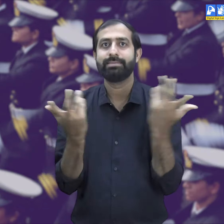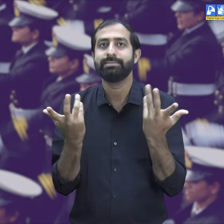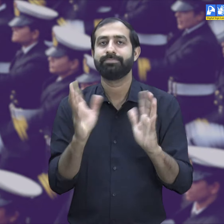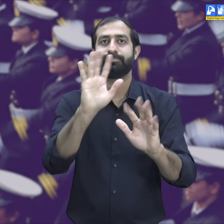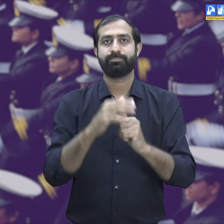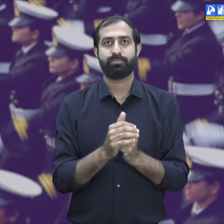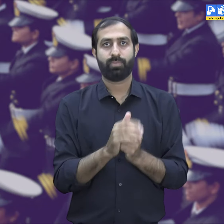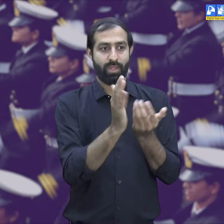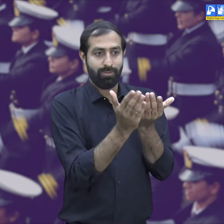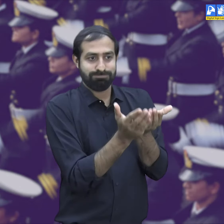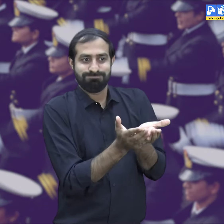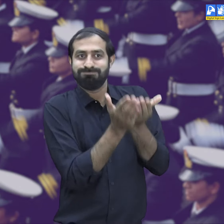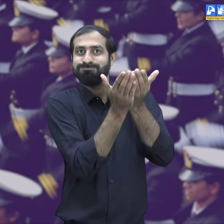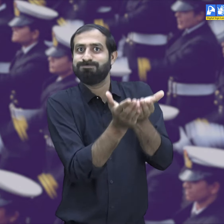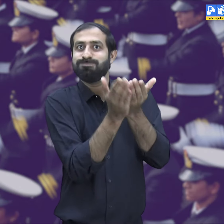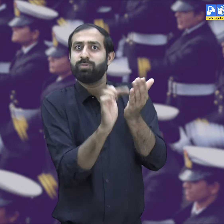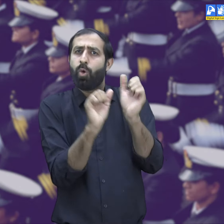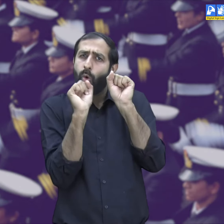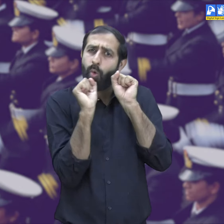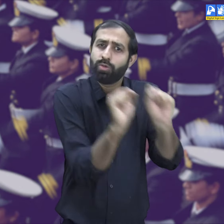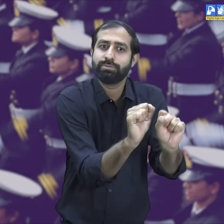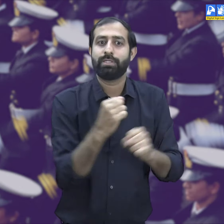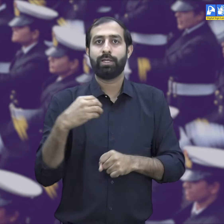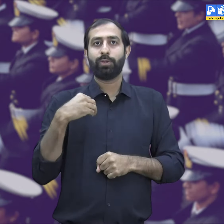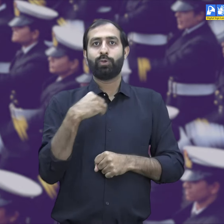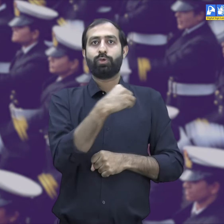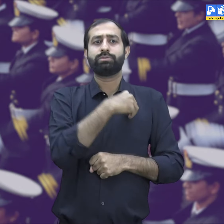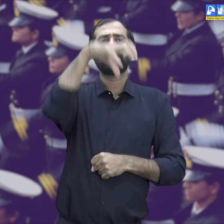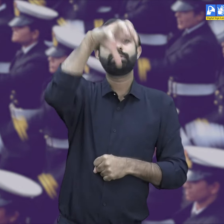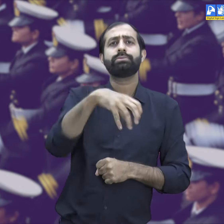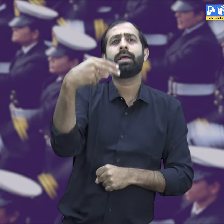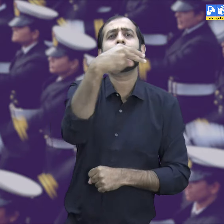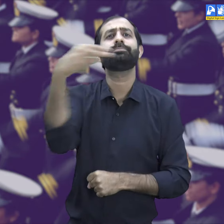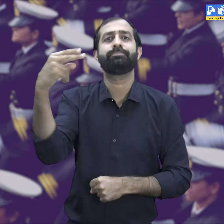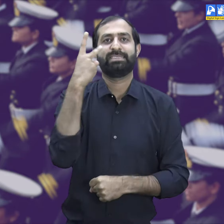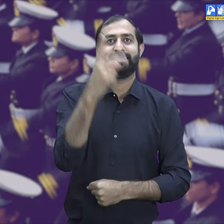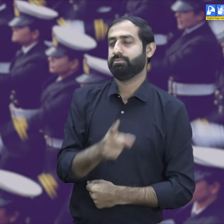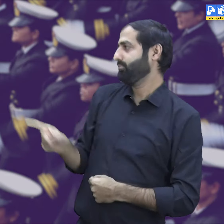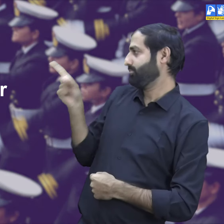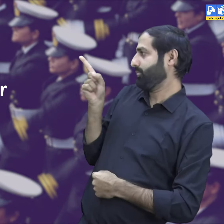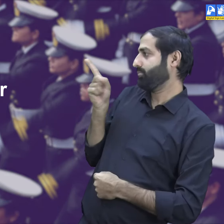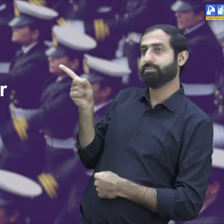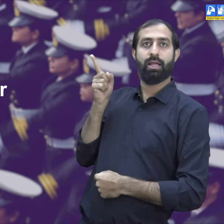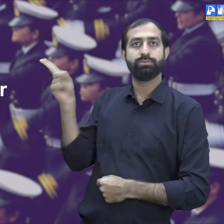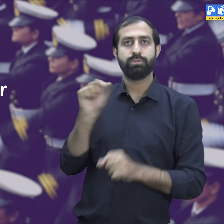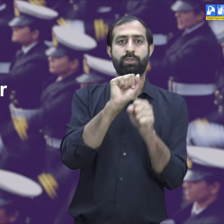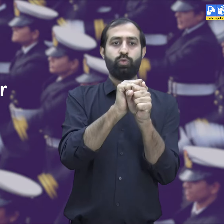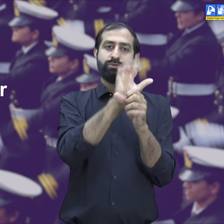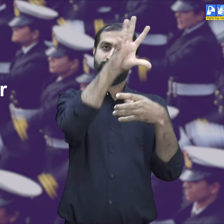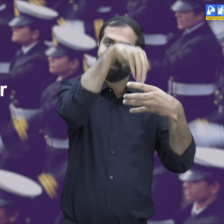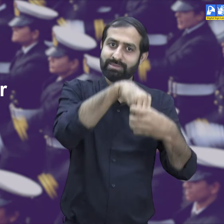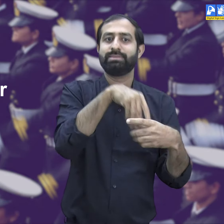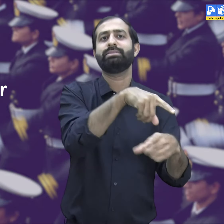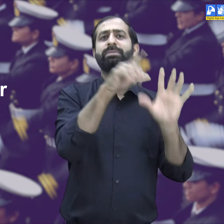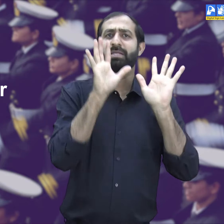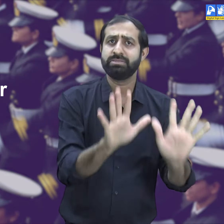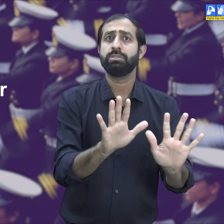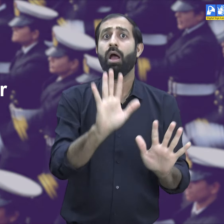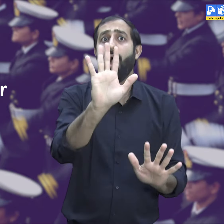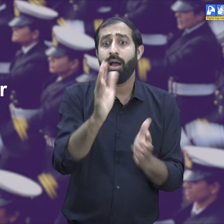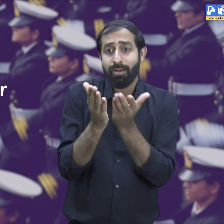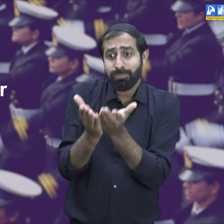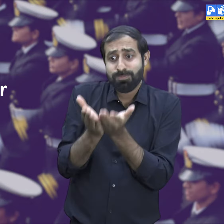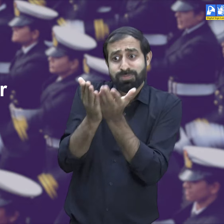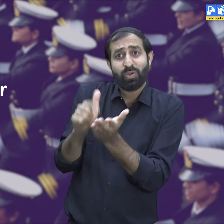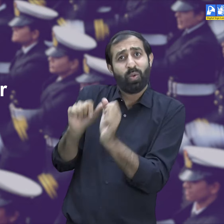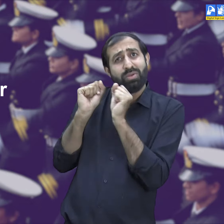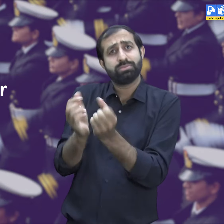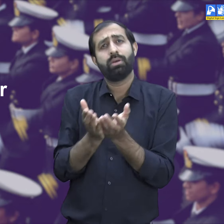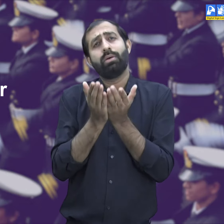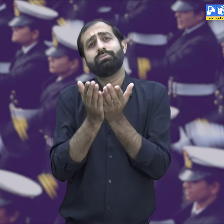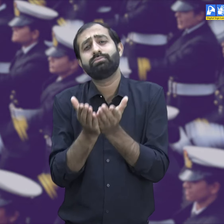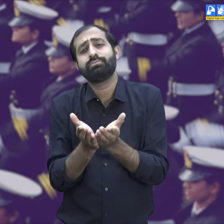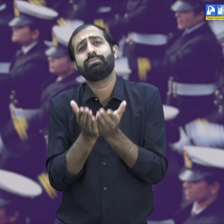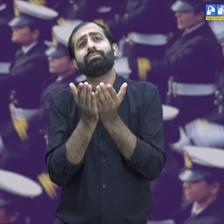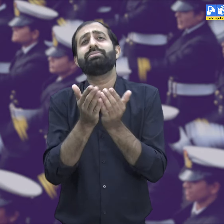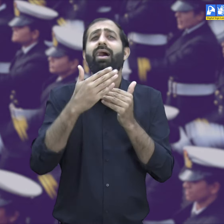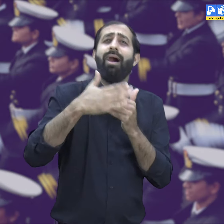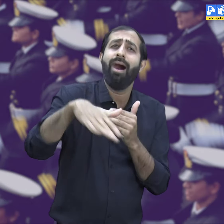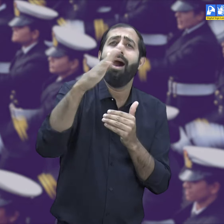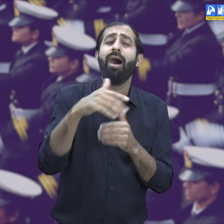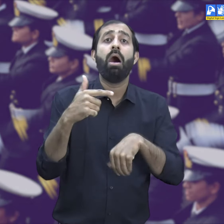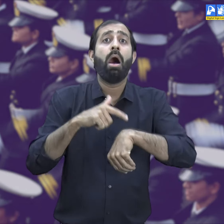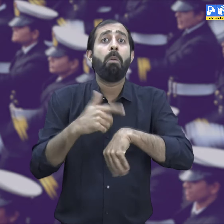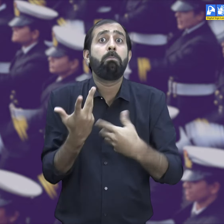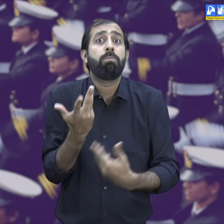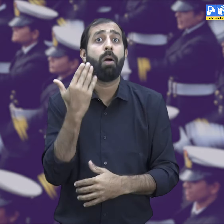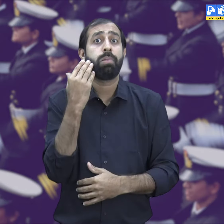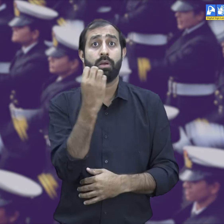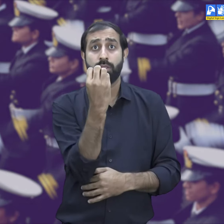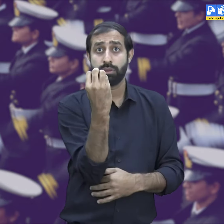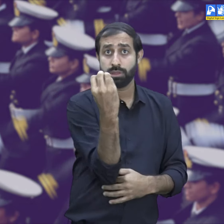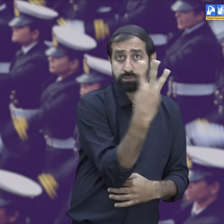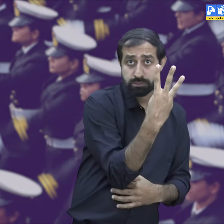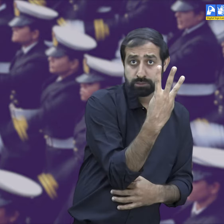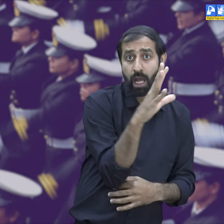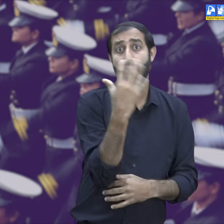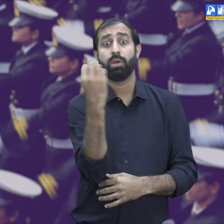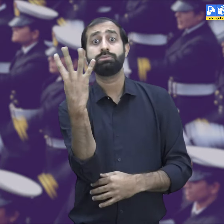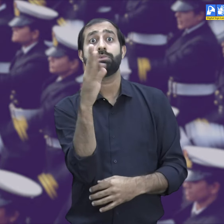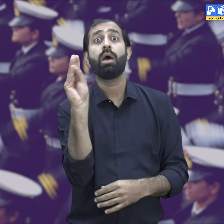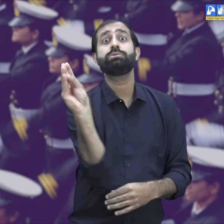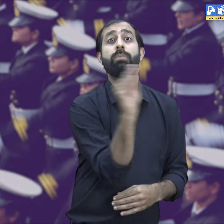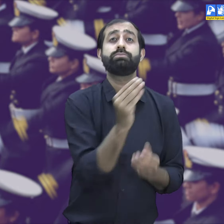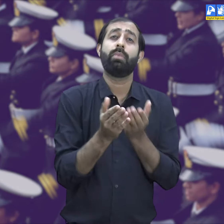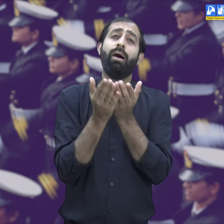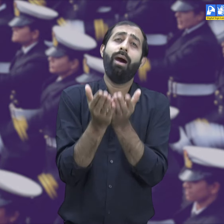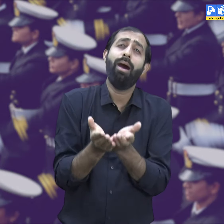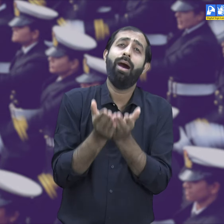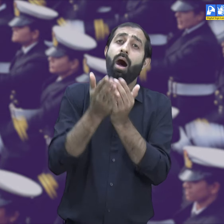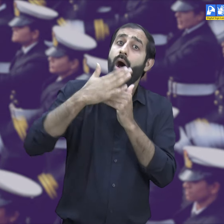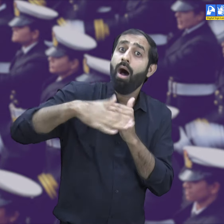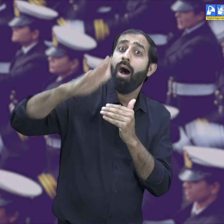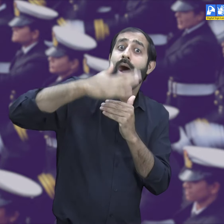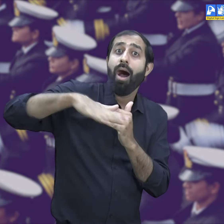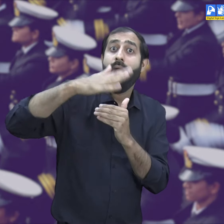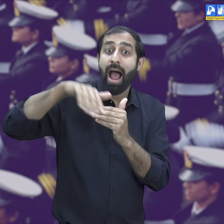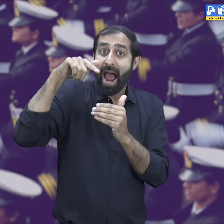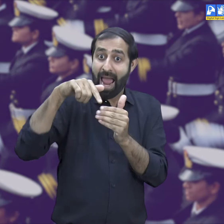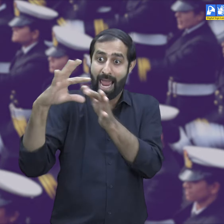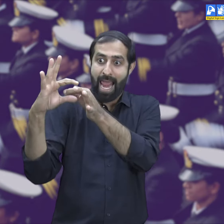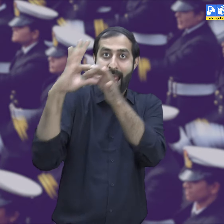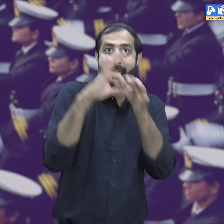She is in fact a medical officer. The ship goes to sea for three-four months at a time.